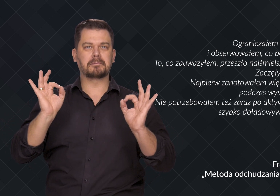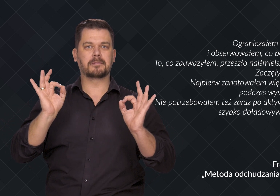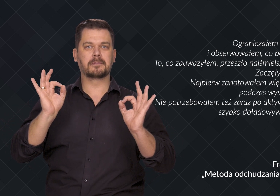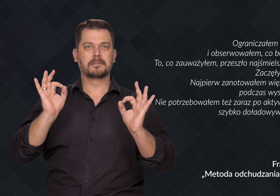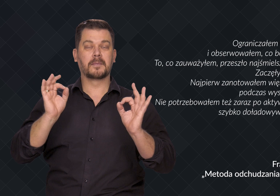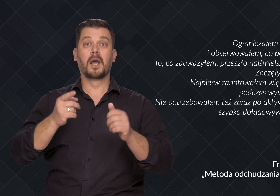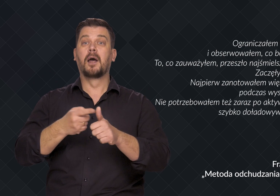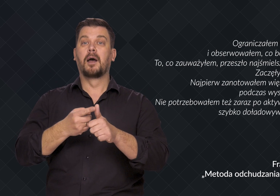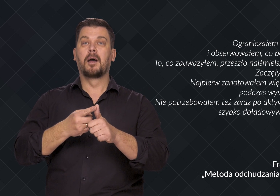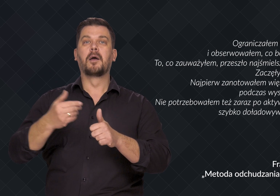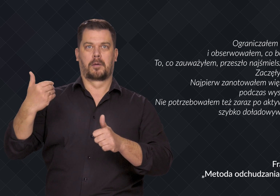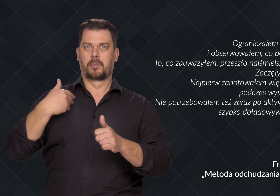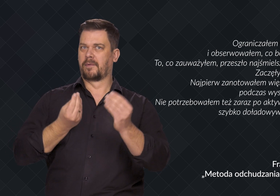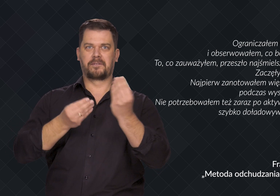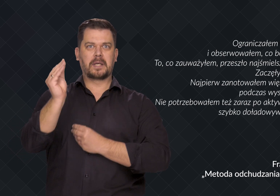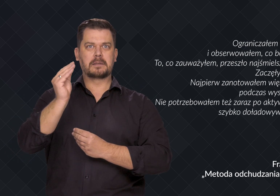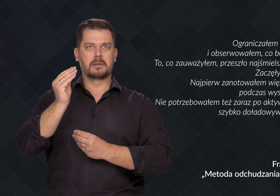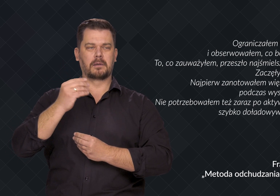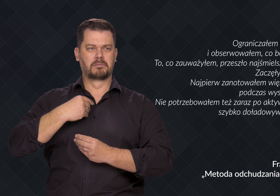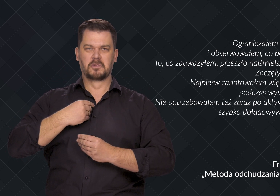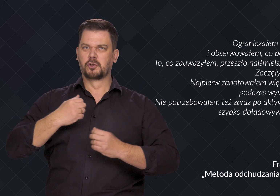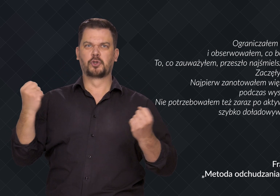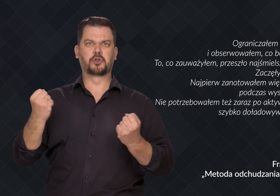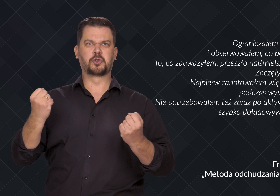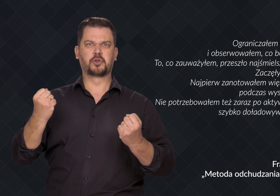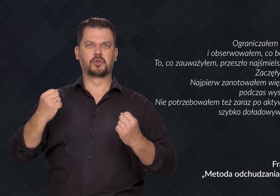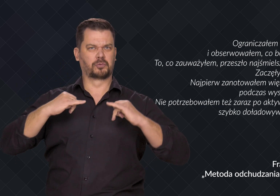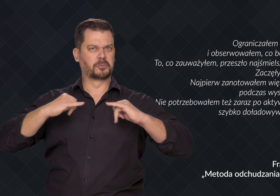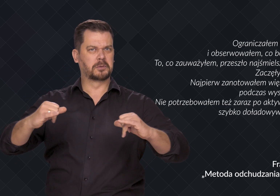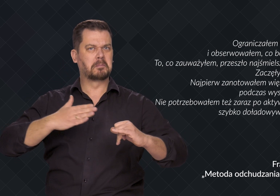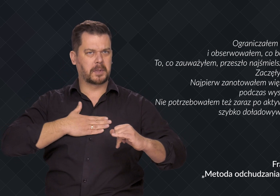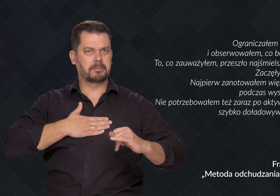First, I noted greater endurance during physical exertion.